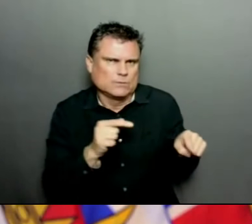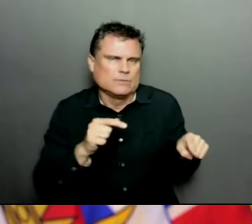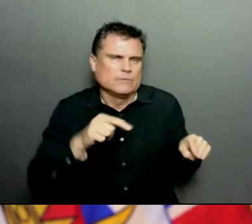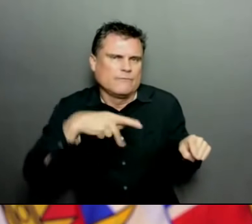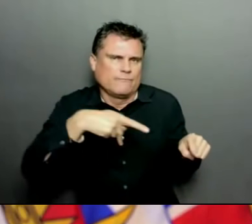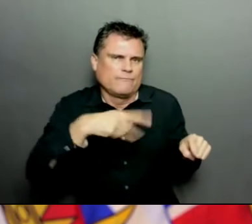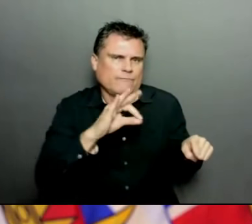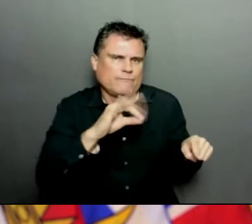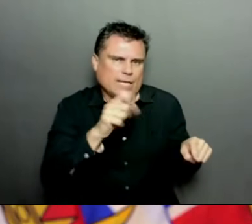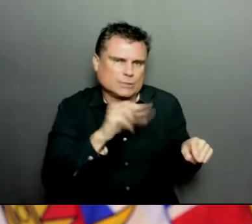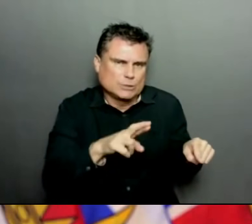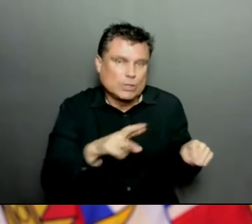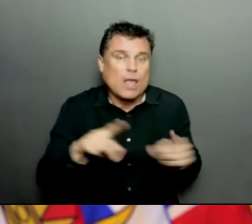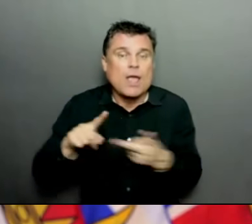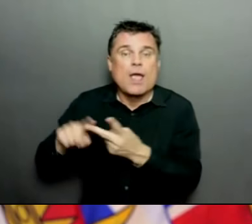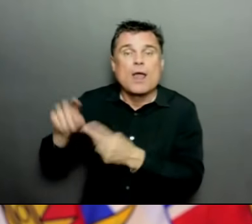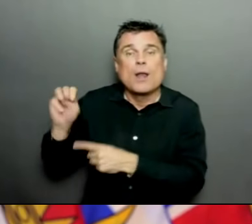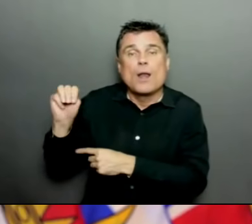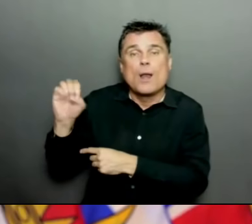maternal vaccine, being able to take that